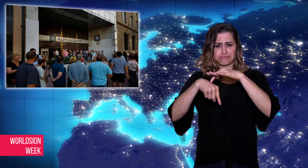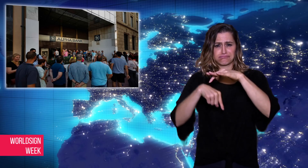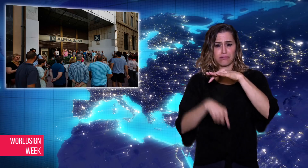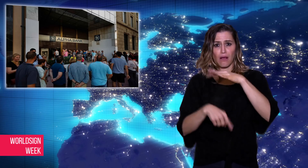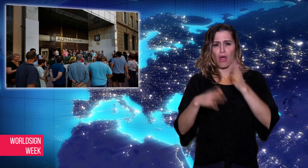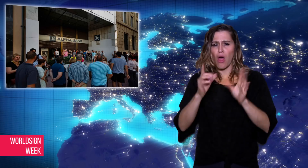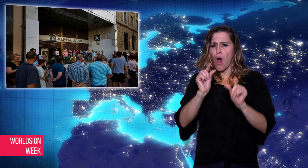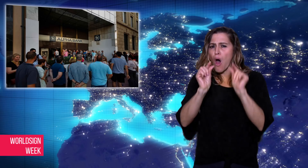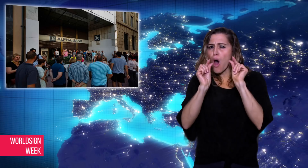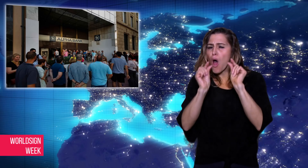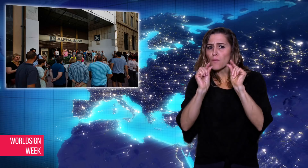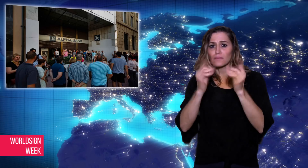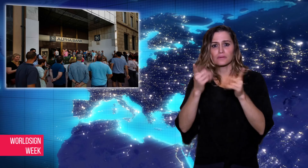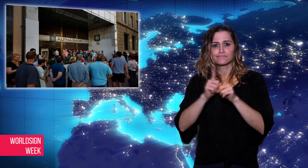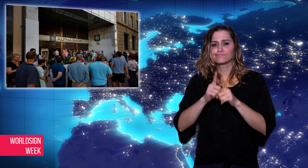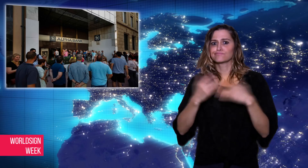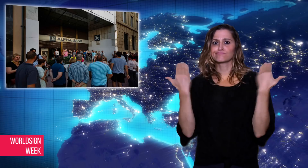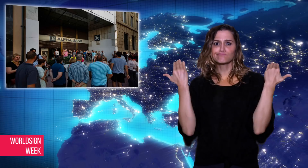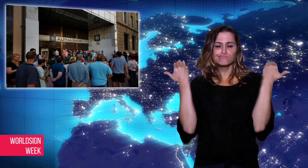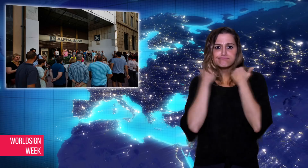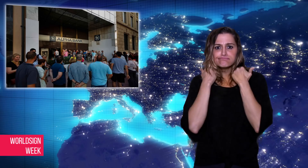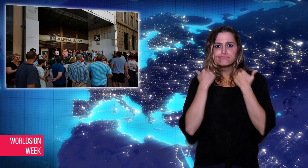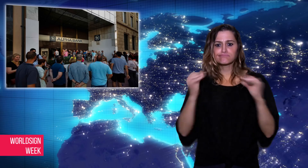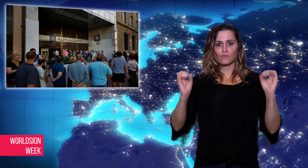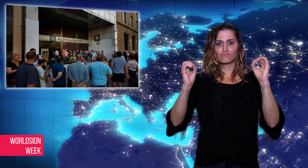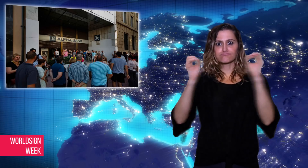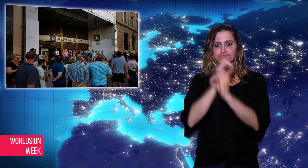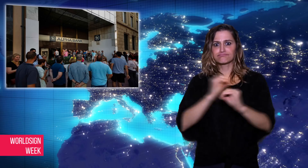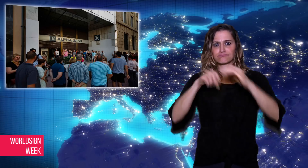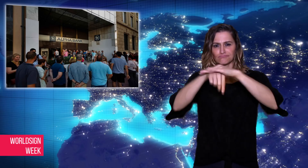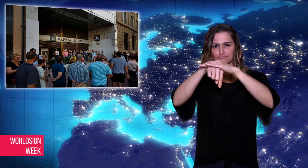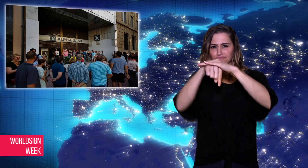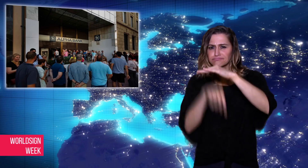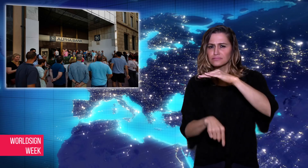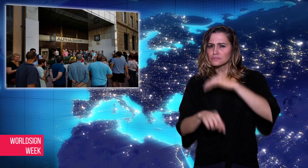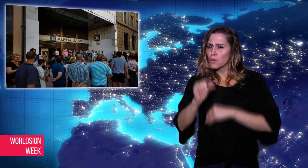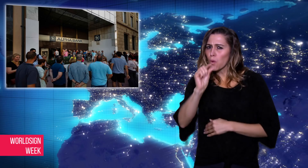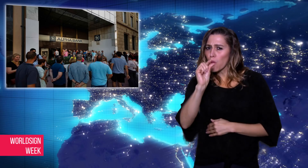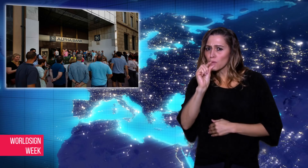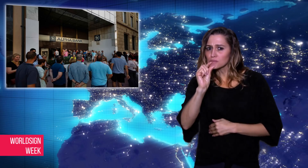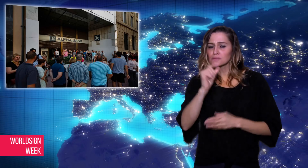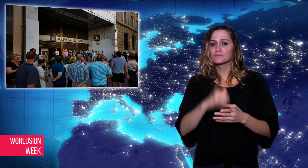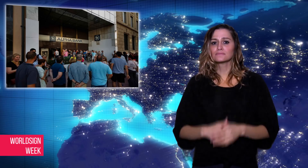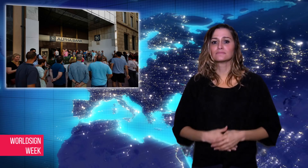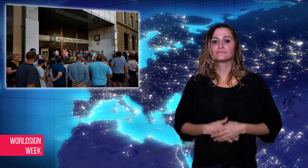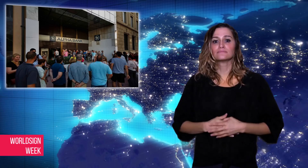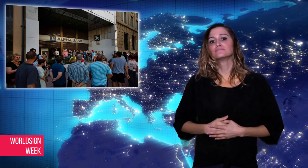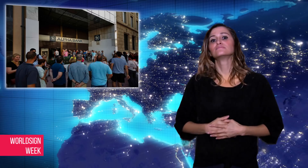country nearly went bankrupt. The